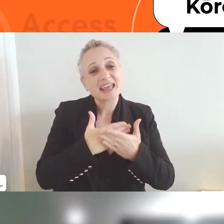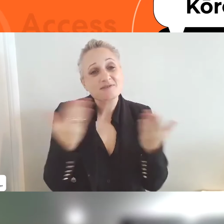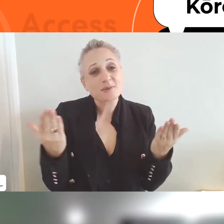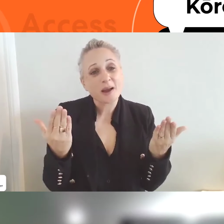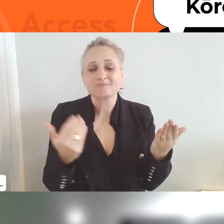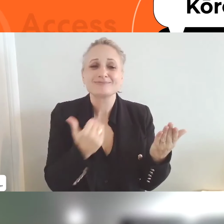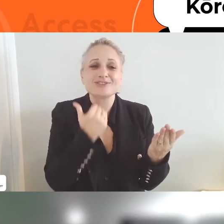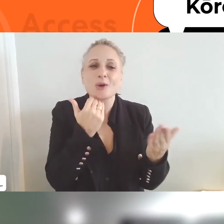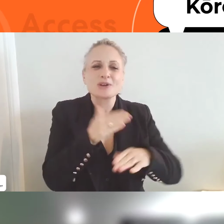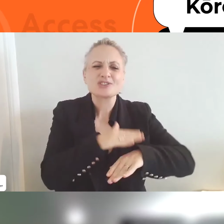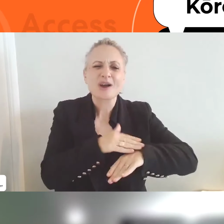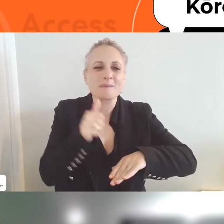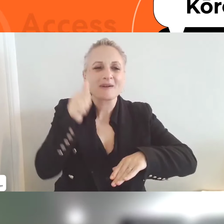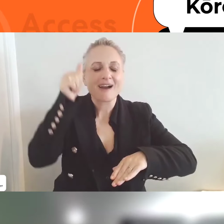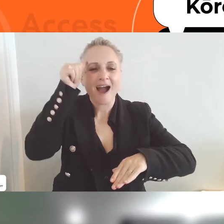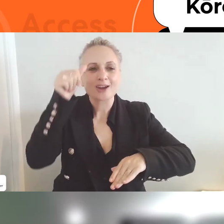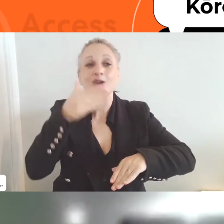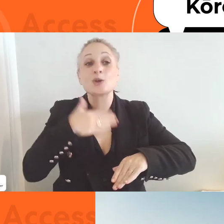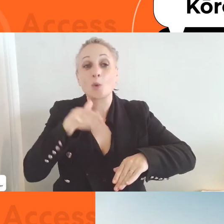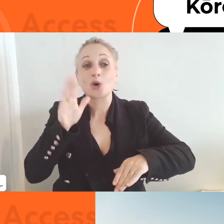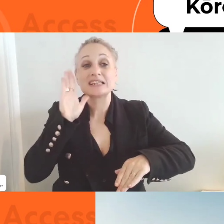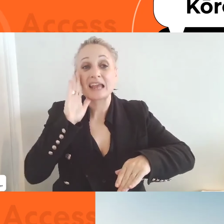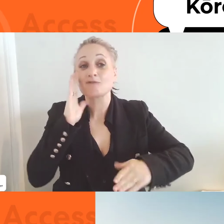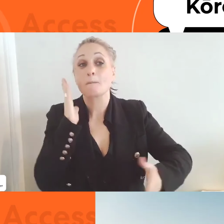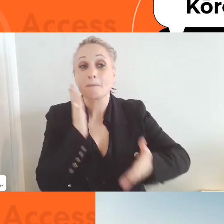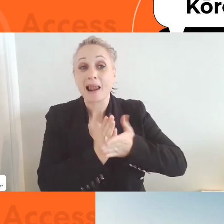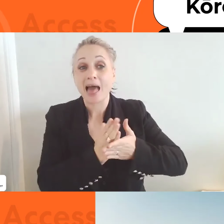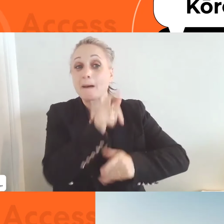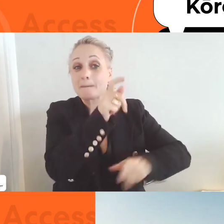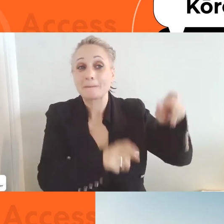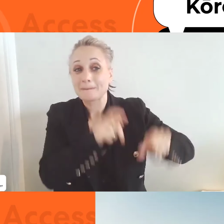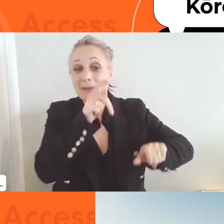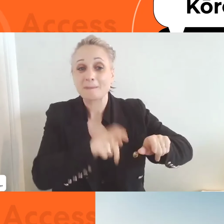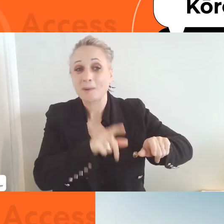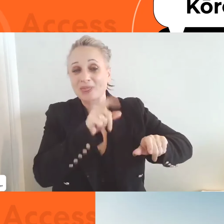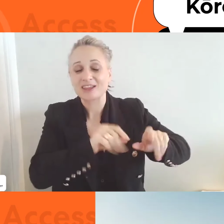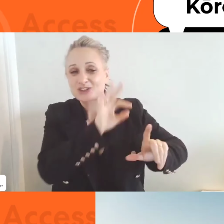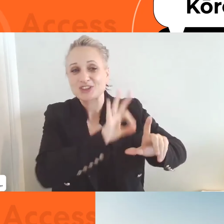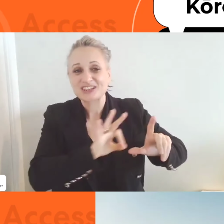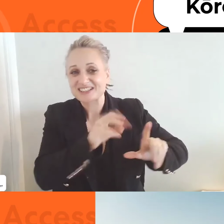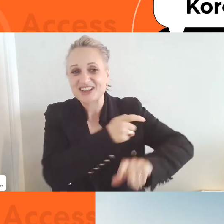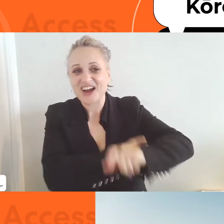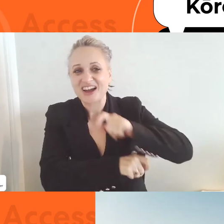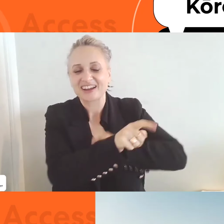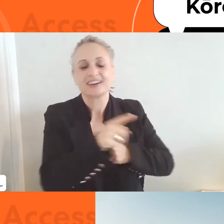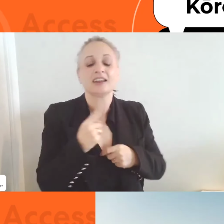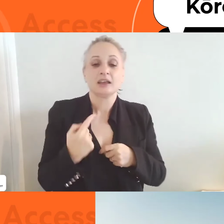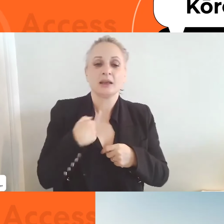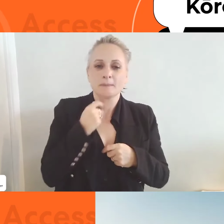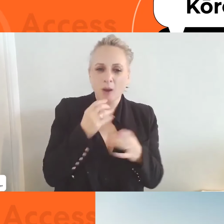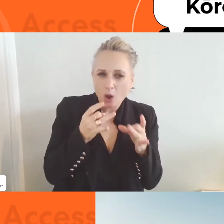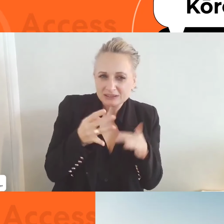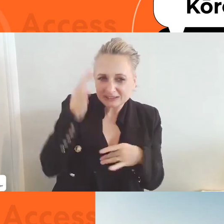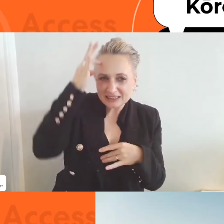I know you want to hear from the actual people who do the designing. But let me just start with something here, context, before we go to